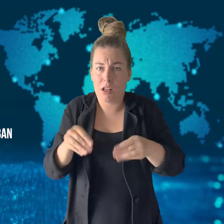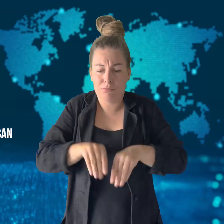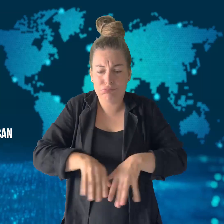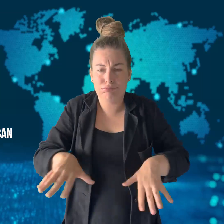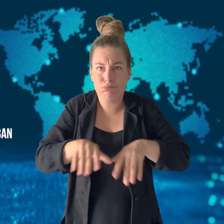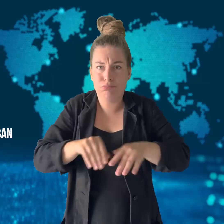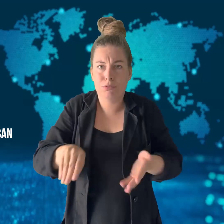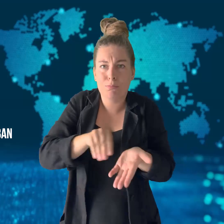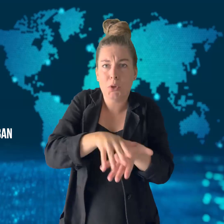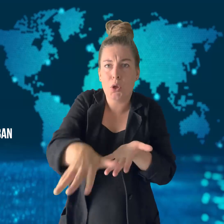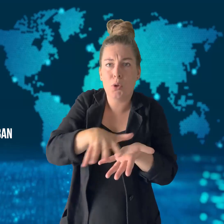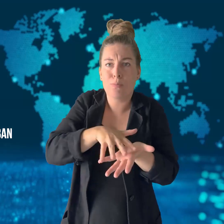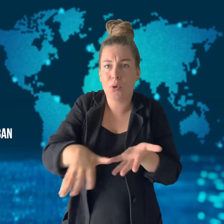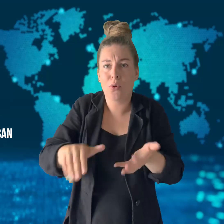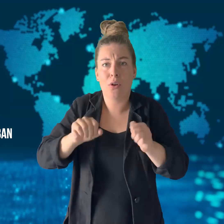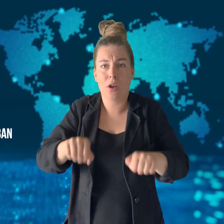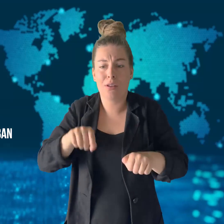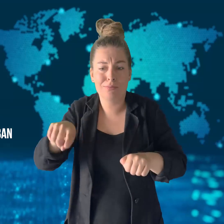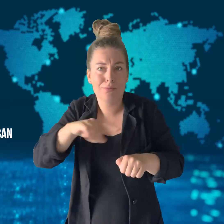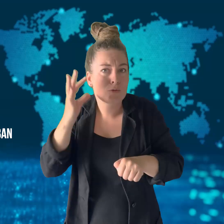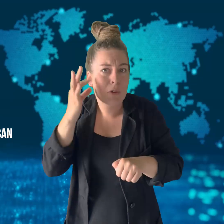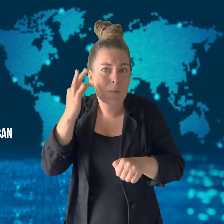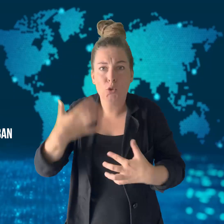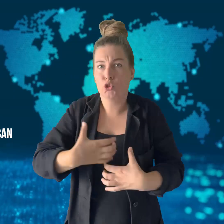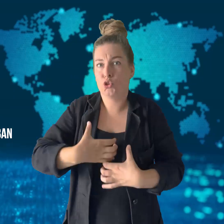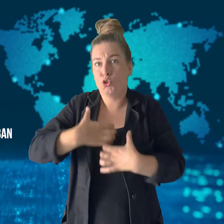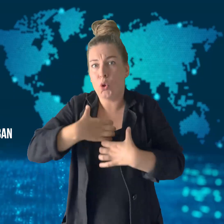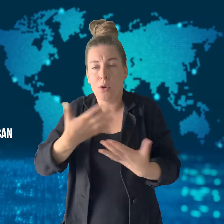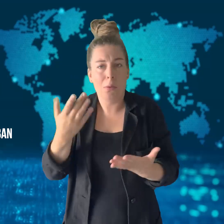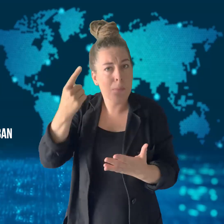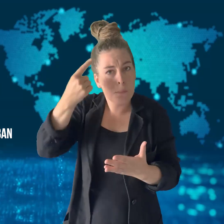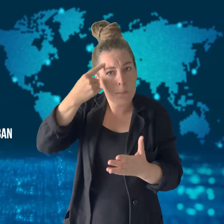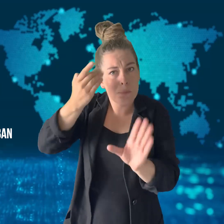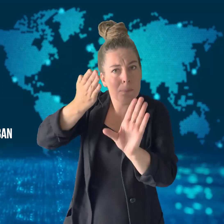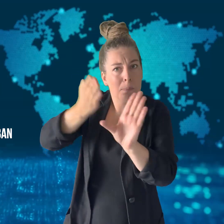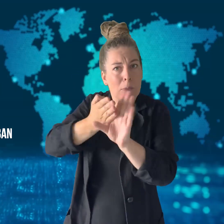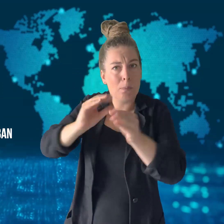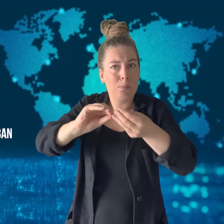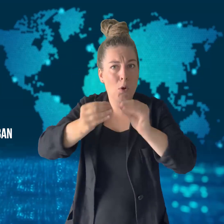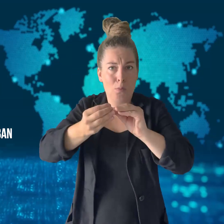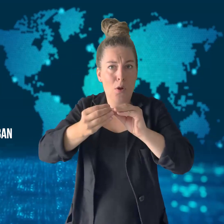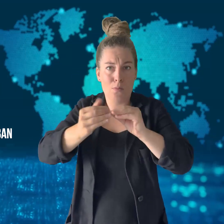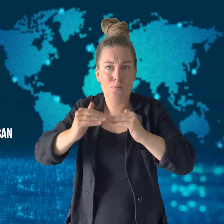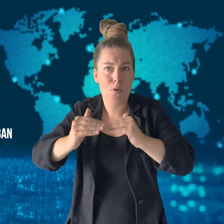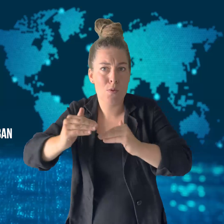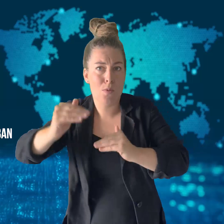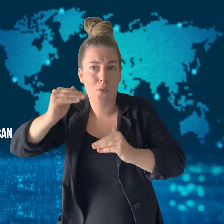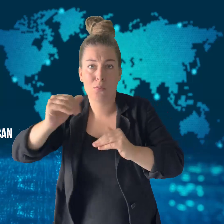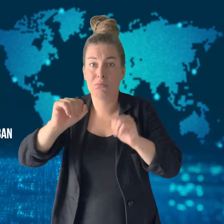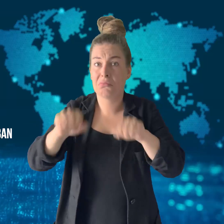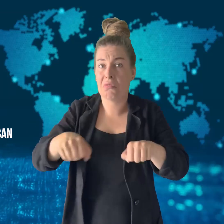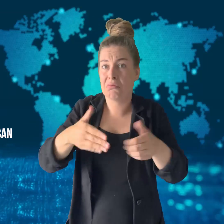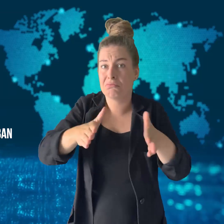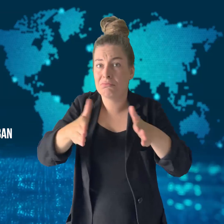shock, psychological problems, and death.